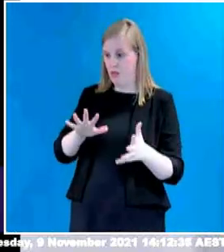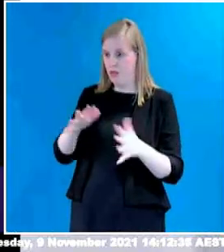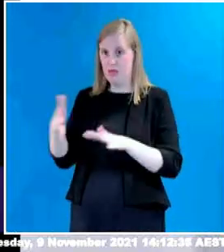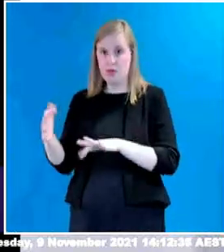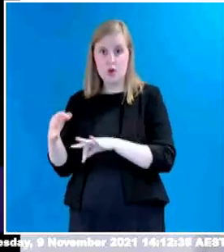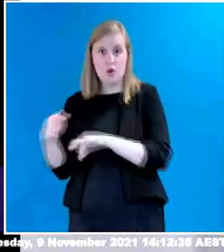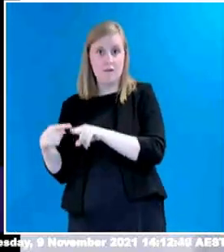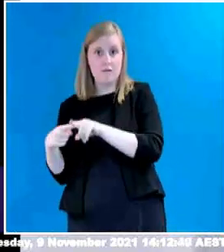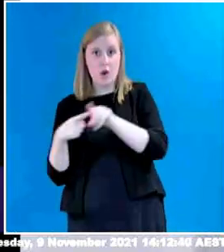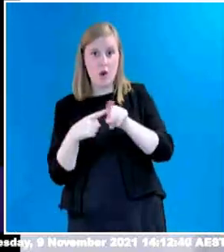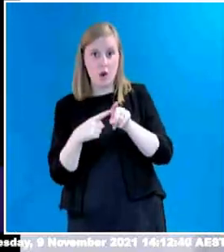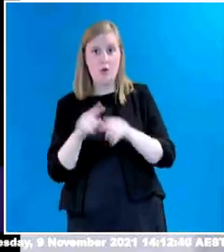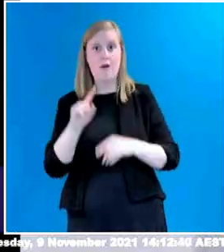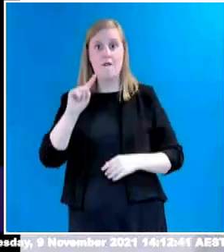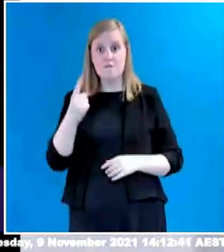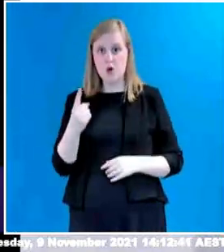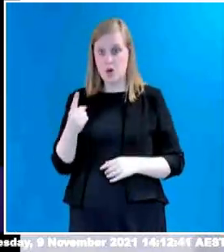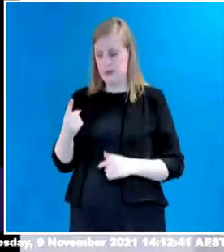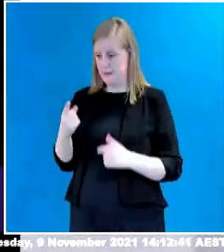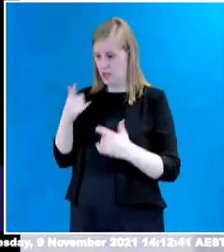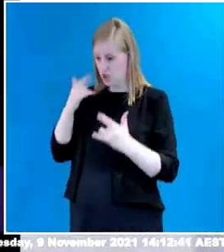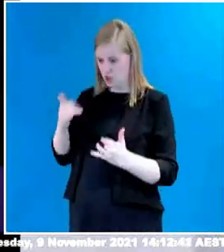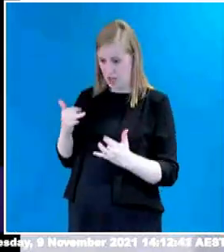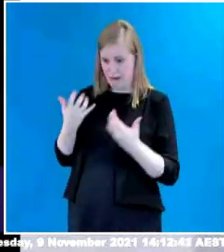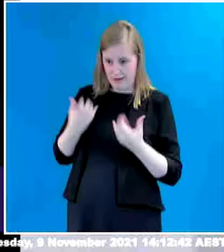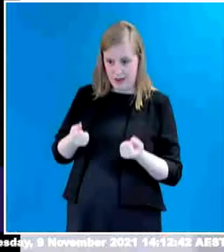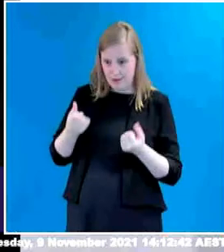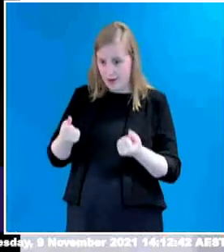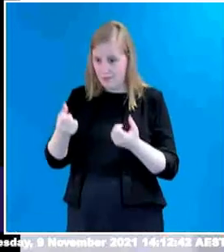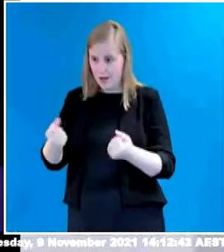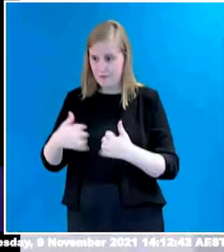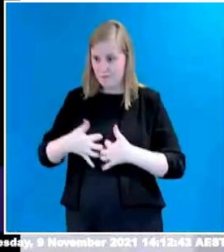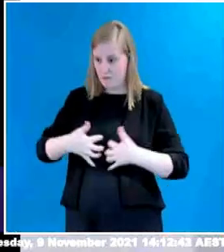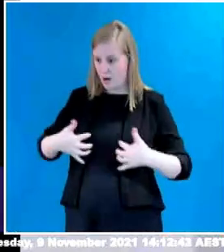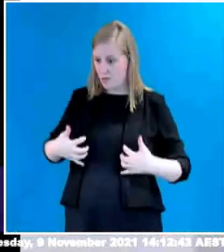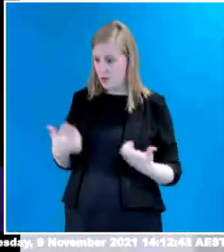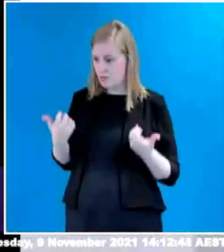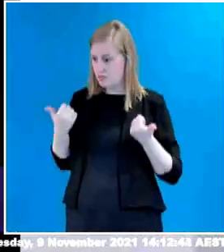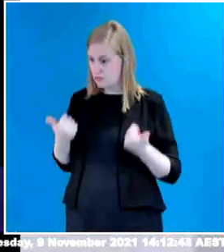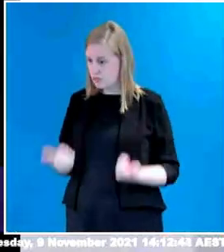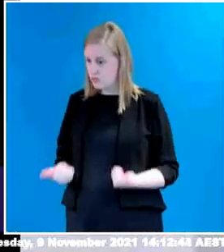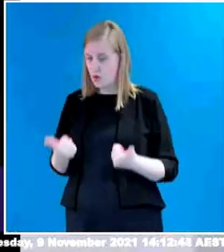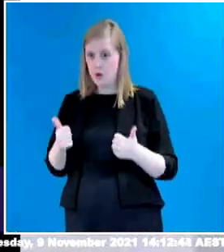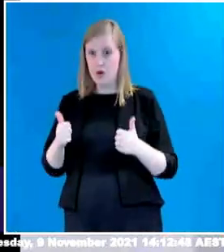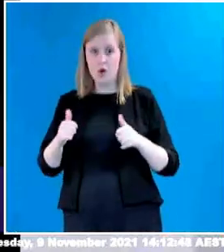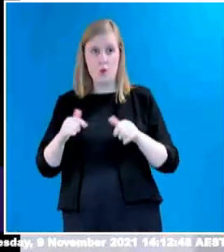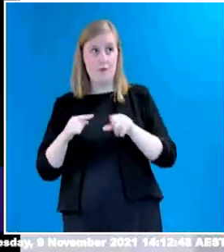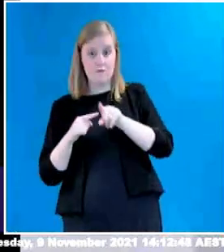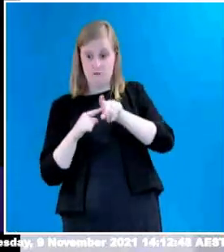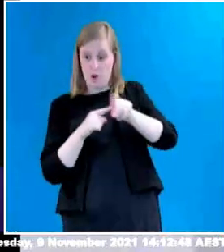Yes, it is. The National Interest Analysis is a process of examining the